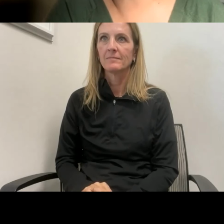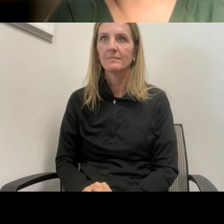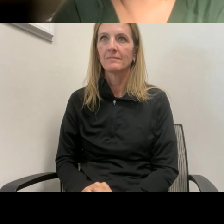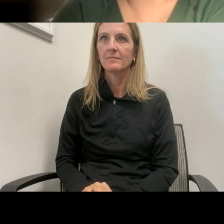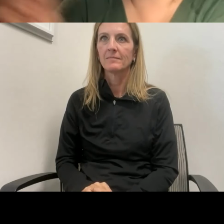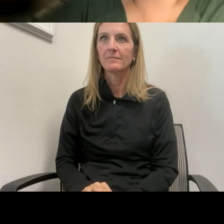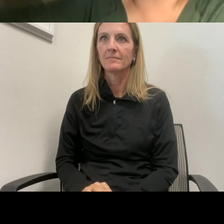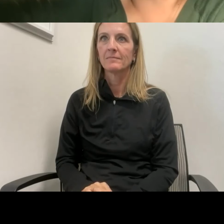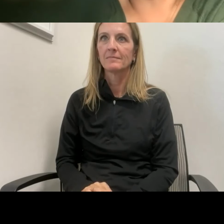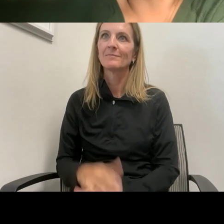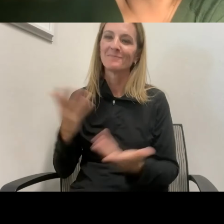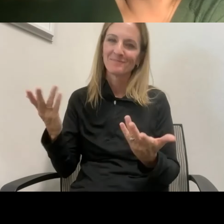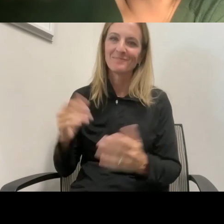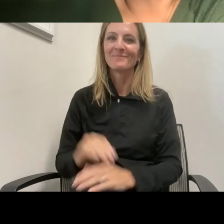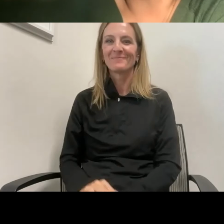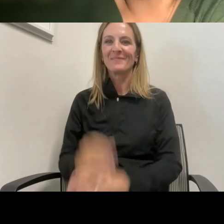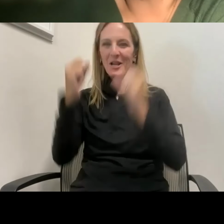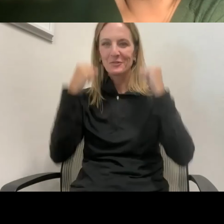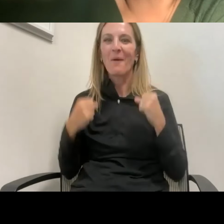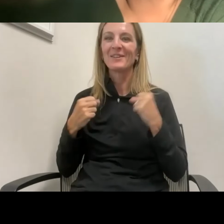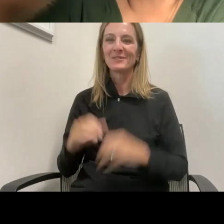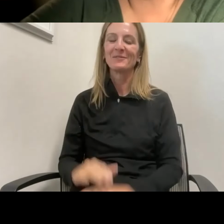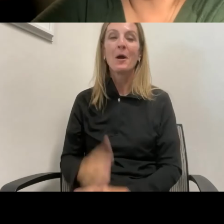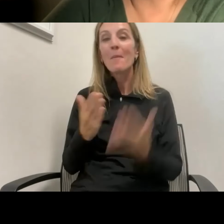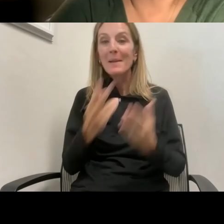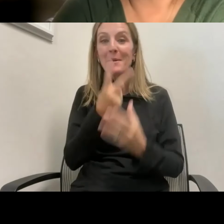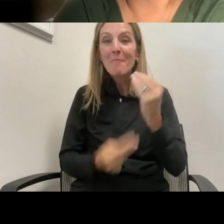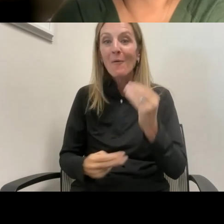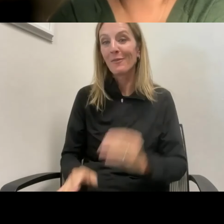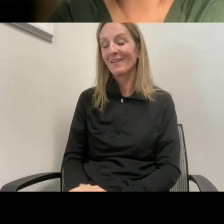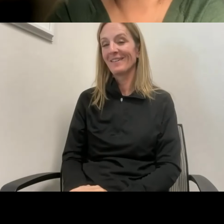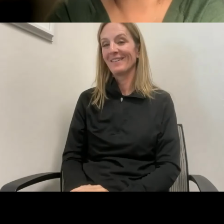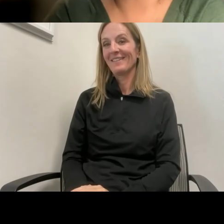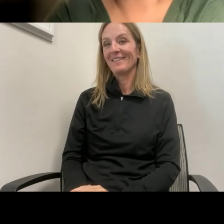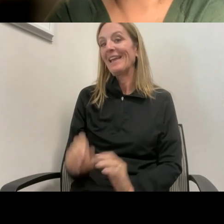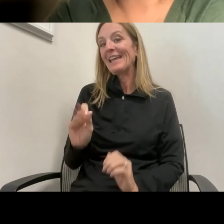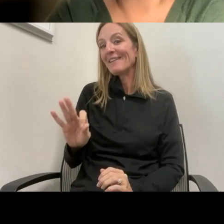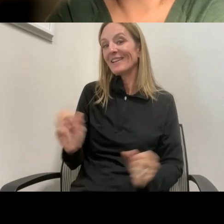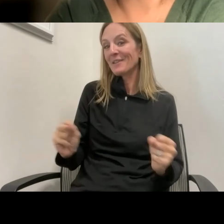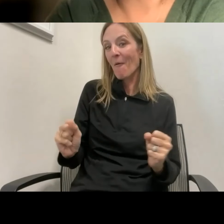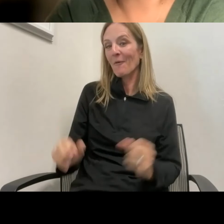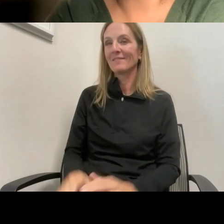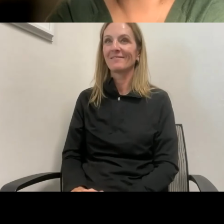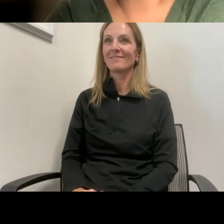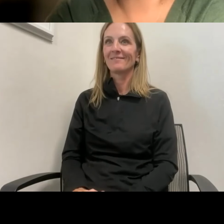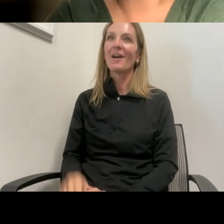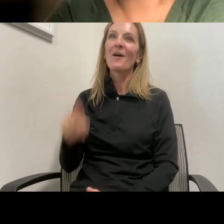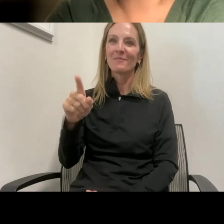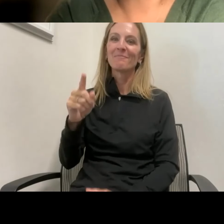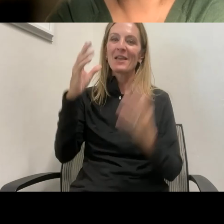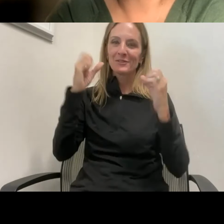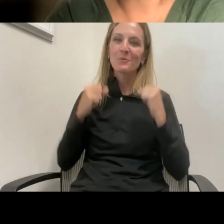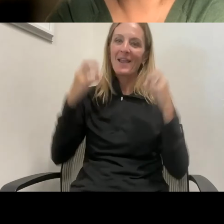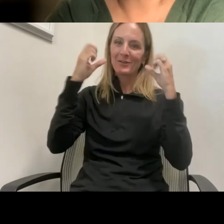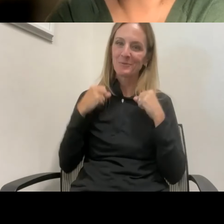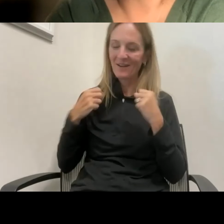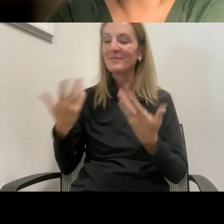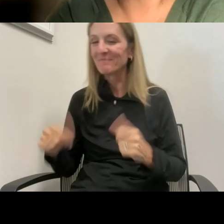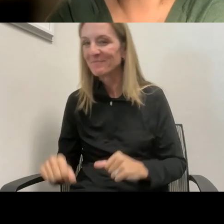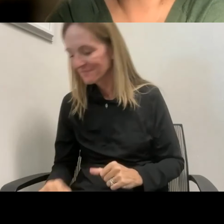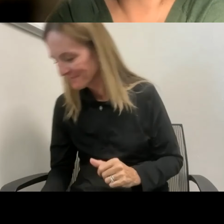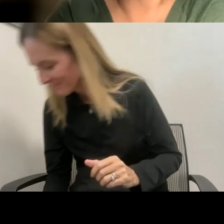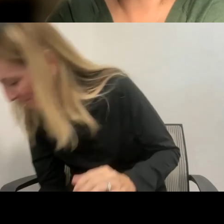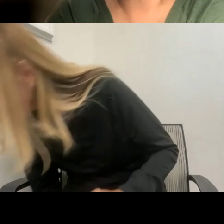Sweaters. Maybe it's both if it's cold yeah sweater sweater sweaters. Yeah sweater yeah